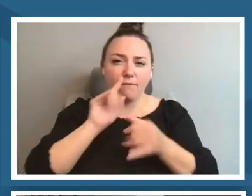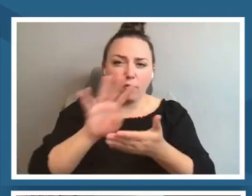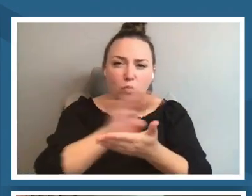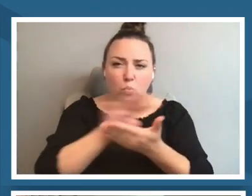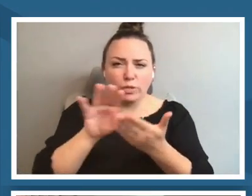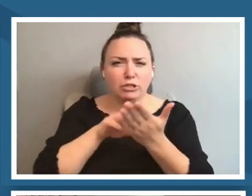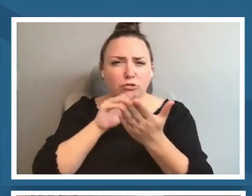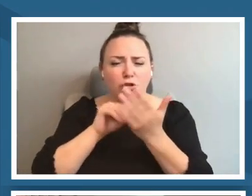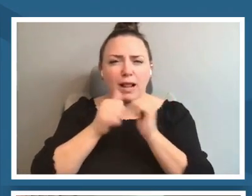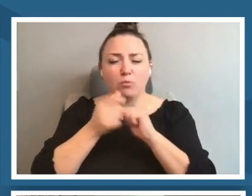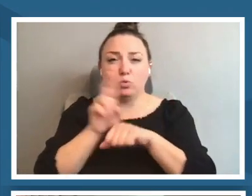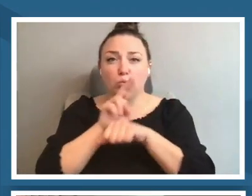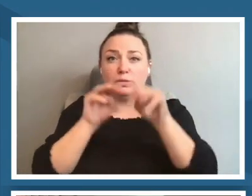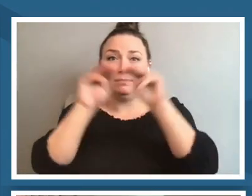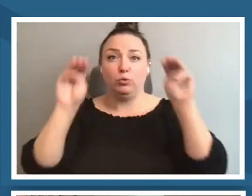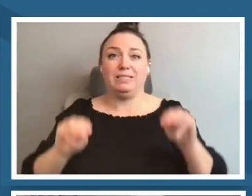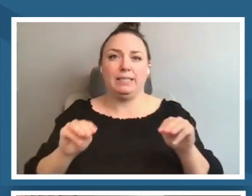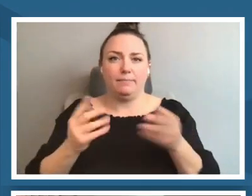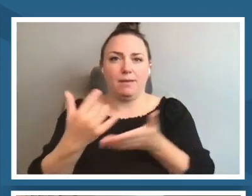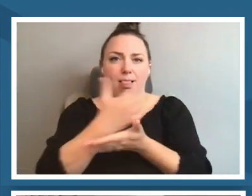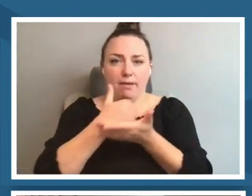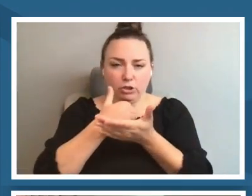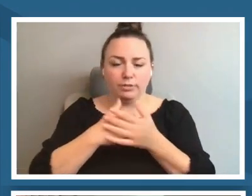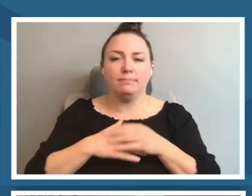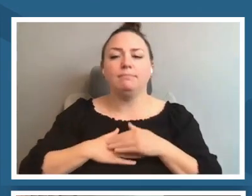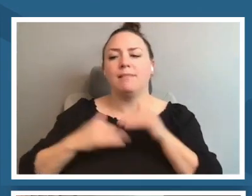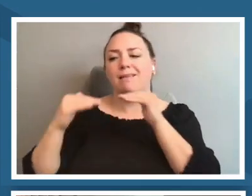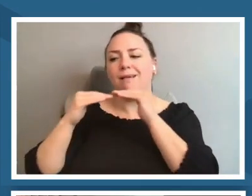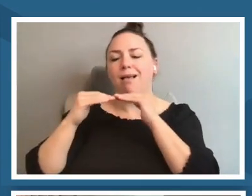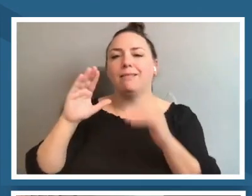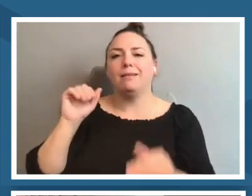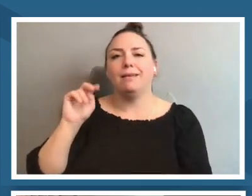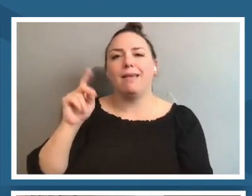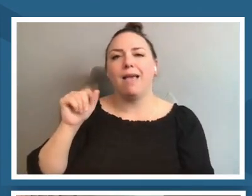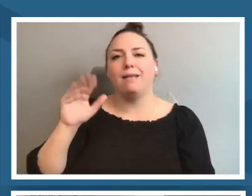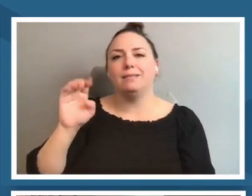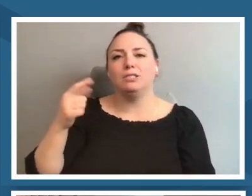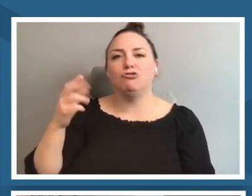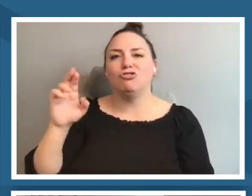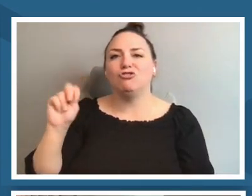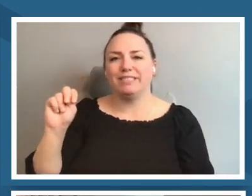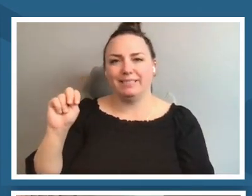collections that my colleague candace green kind of